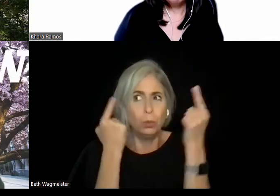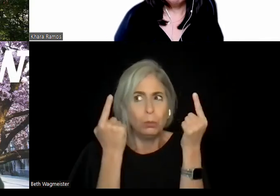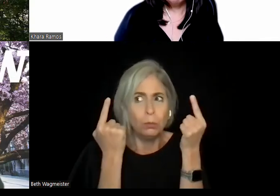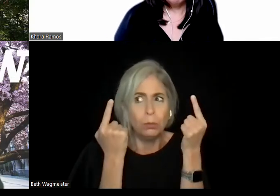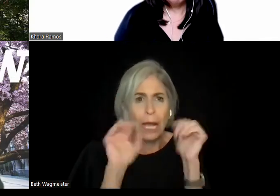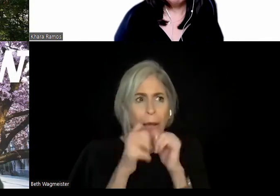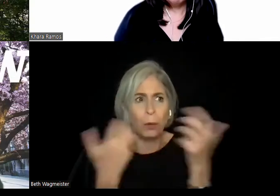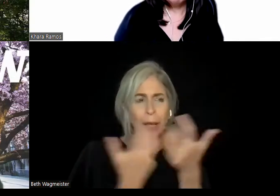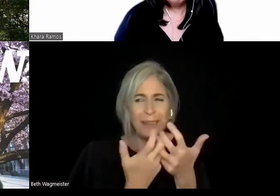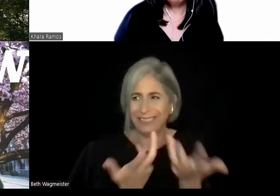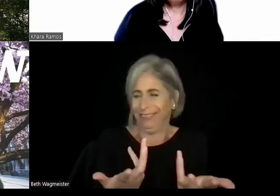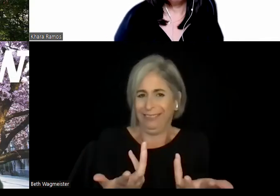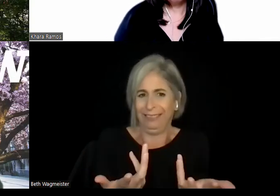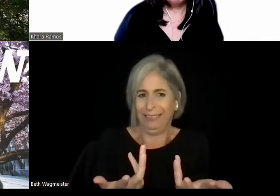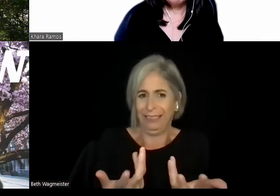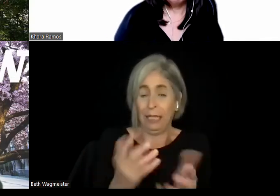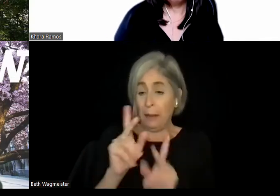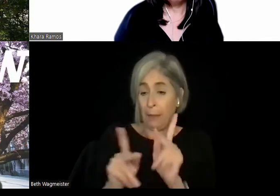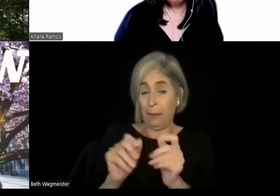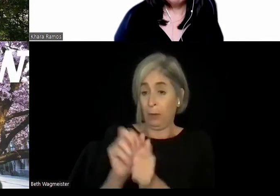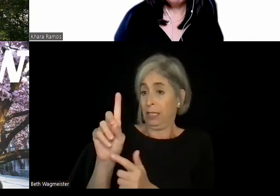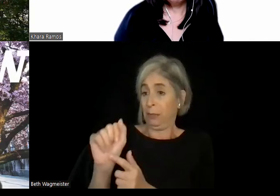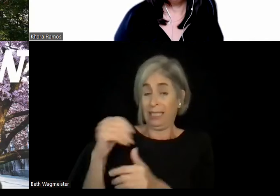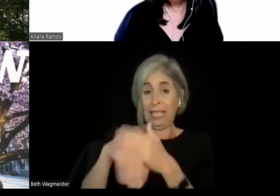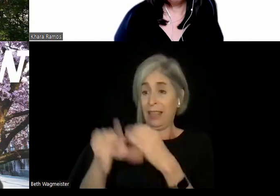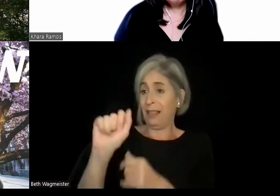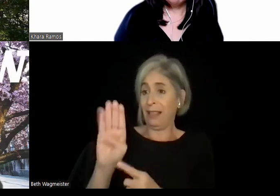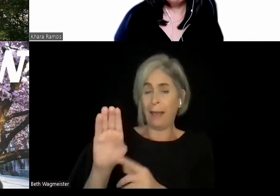monitor and there was a lot of trepidation about how we could